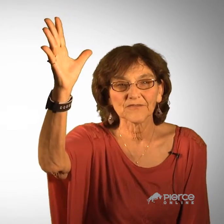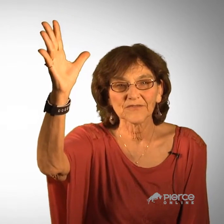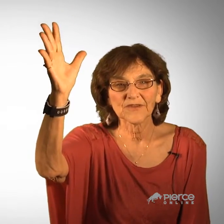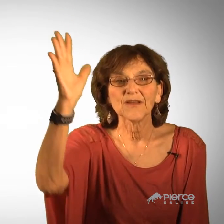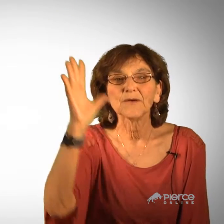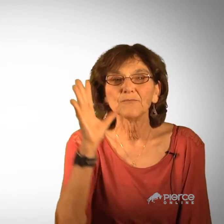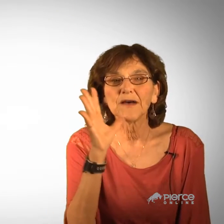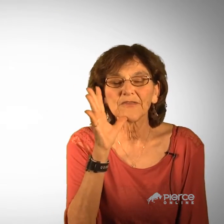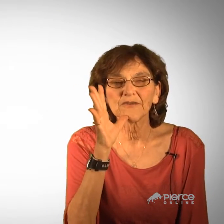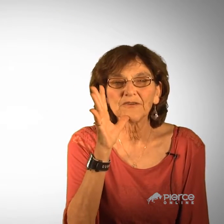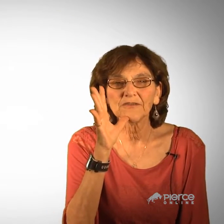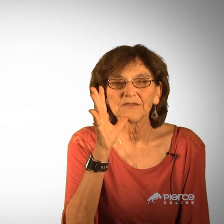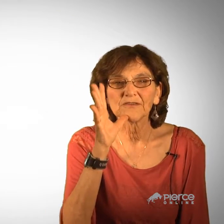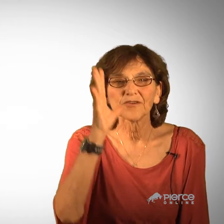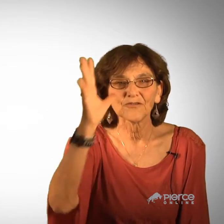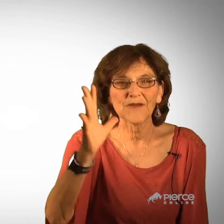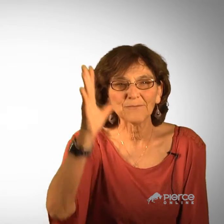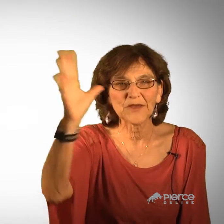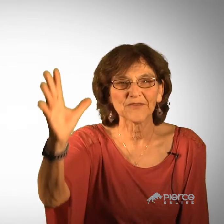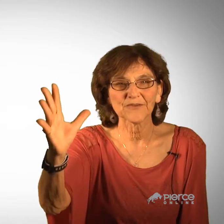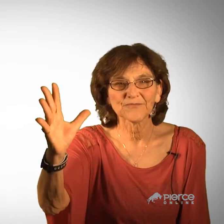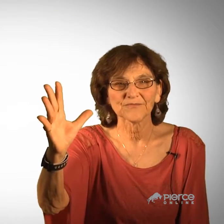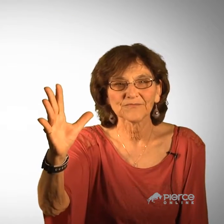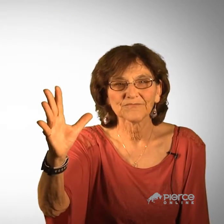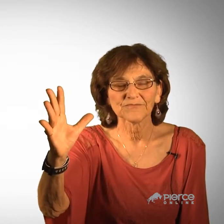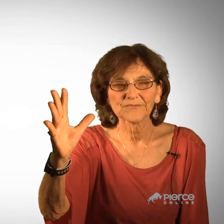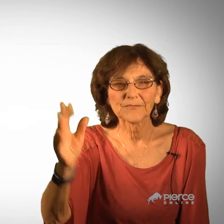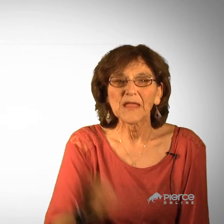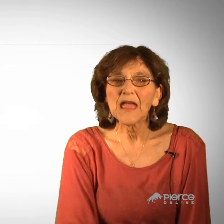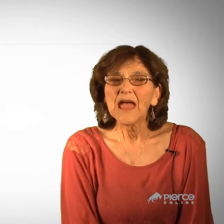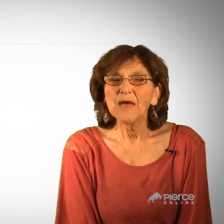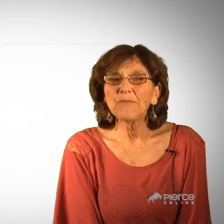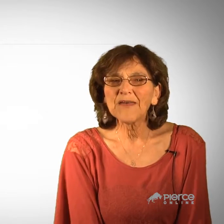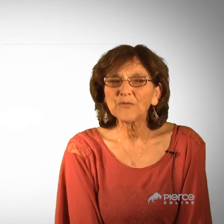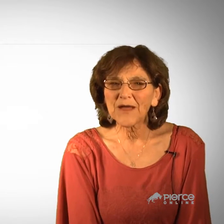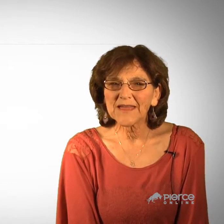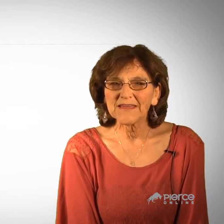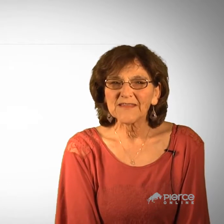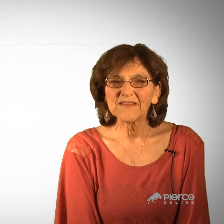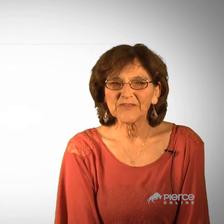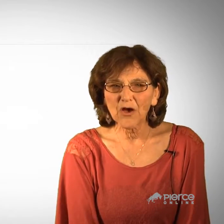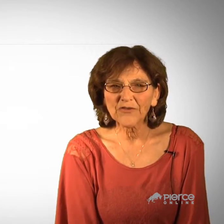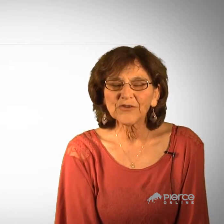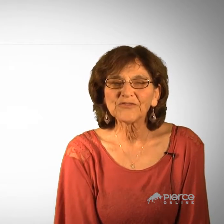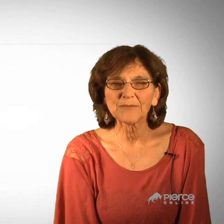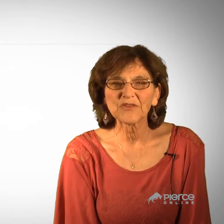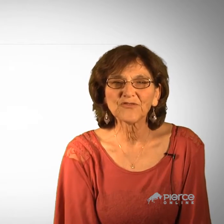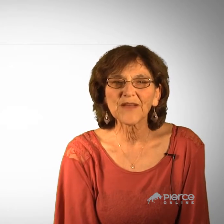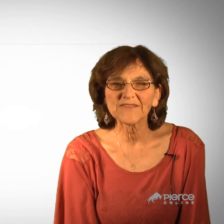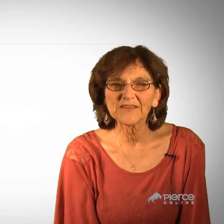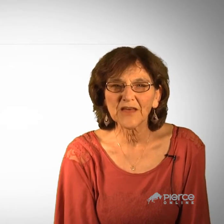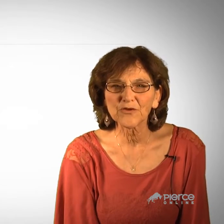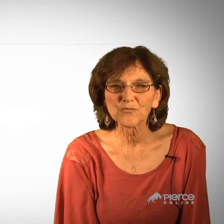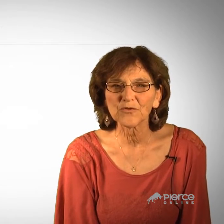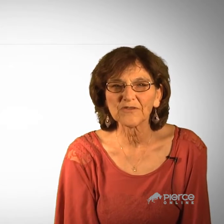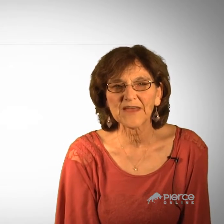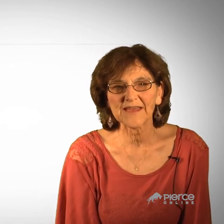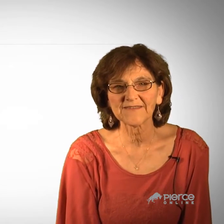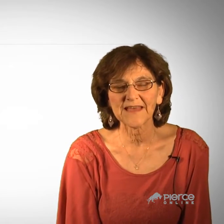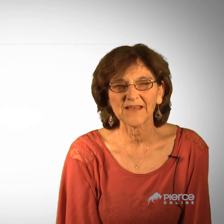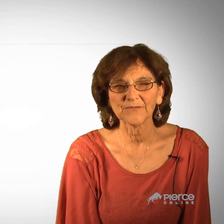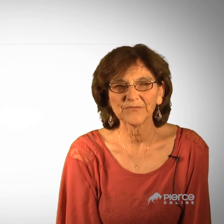MOTHER GRANDMOTHER. And by the way, this also demonstrates another rule of ASL.